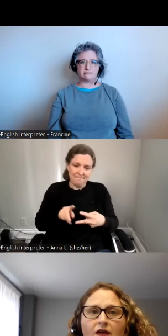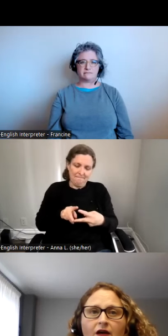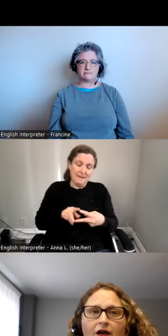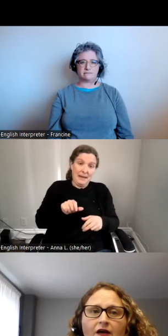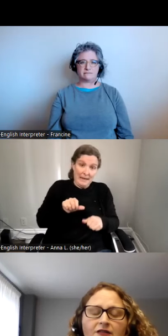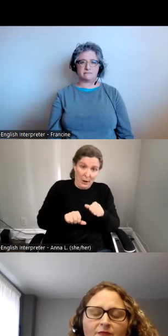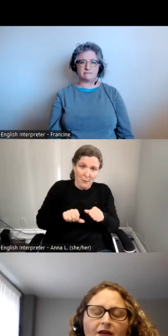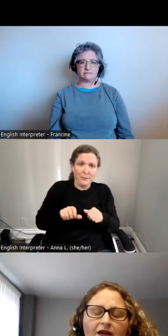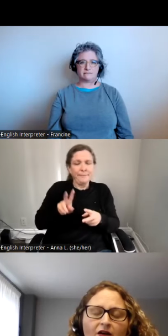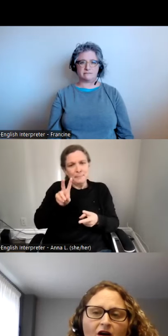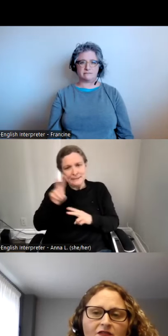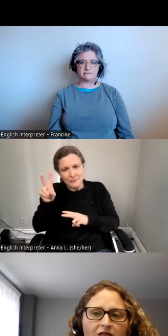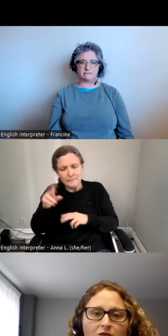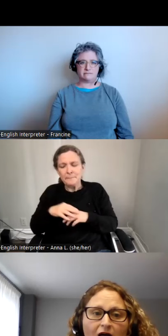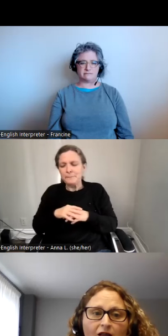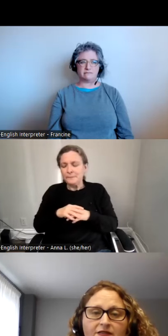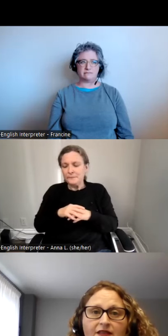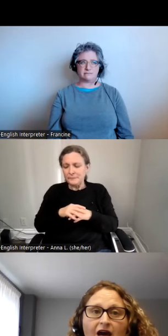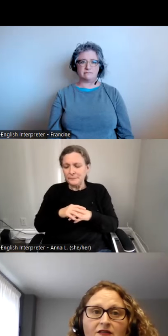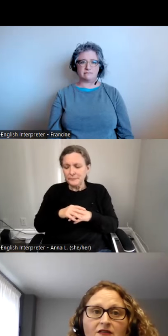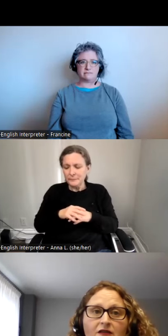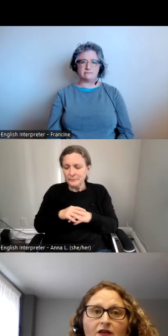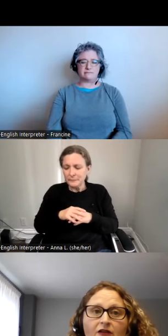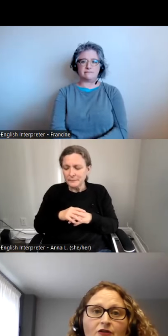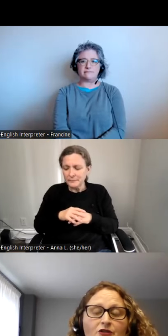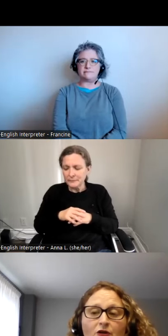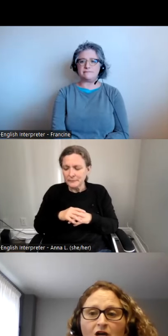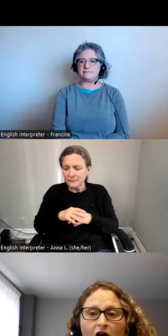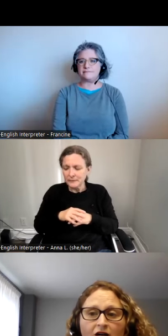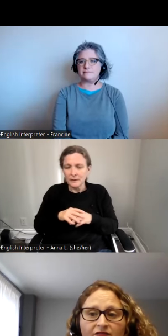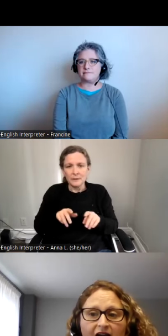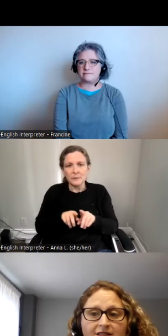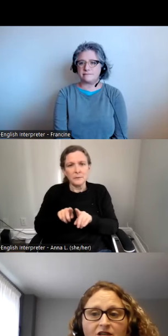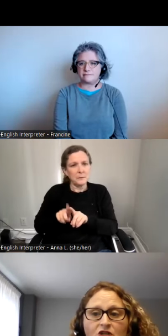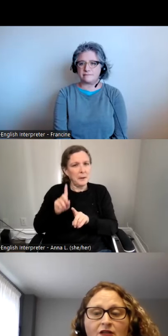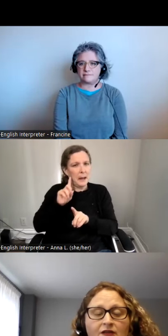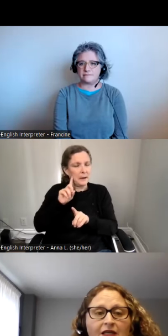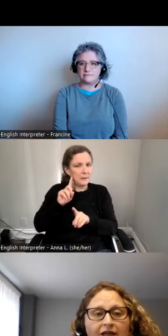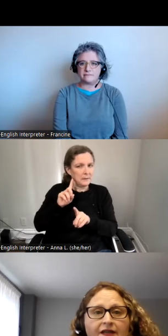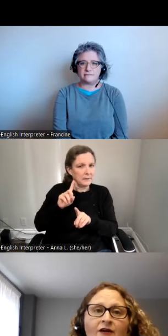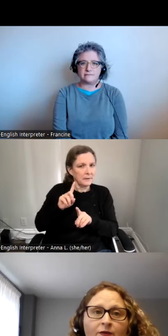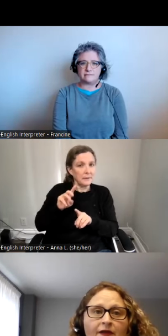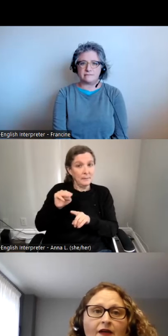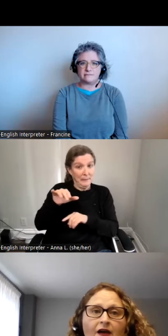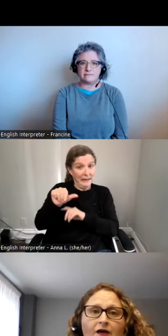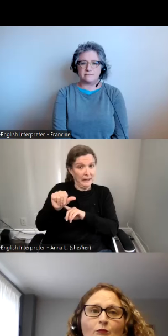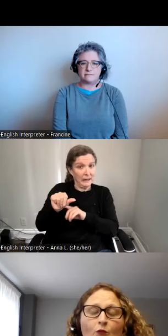vaccination, but it is happening, definitely . And so those are kind of the two things. Something I